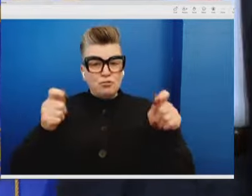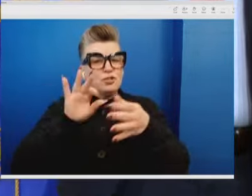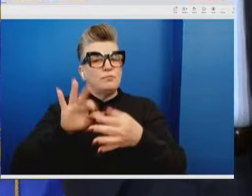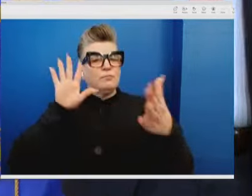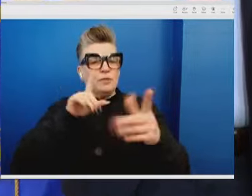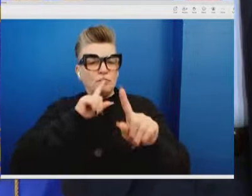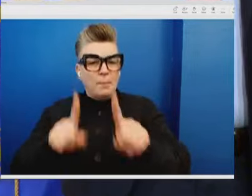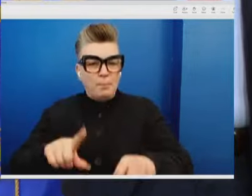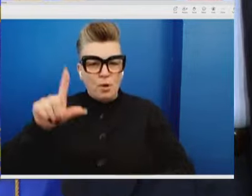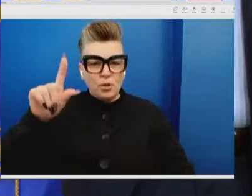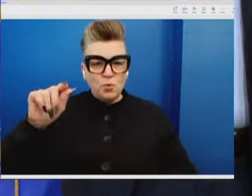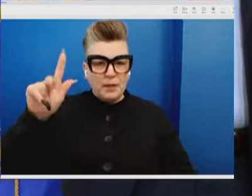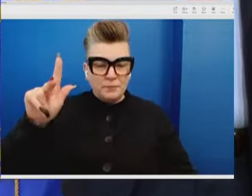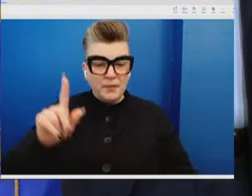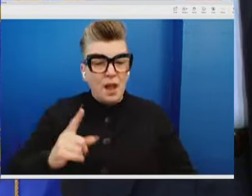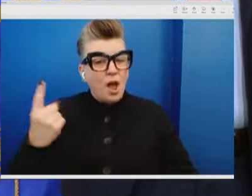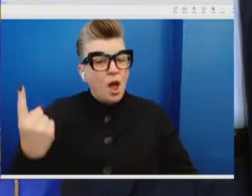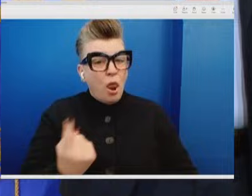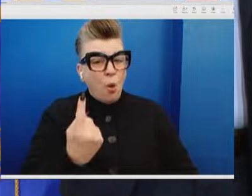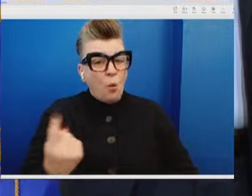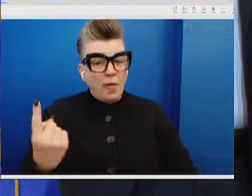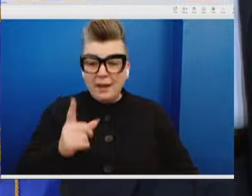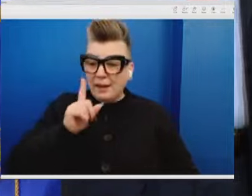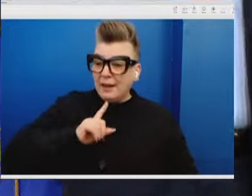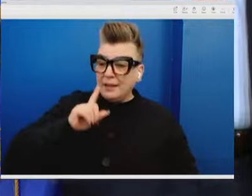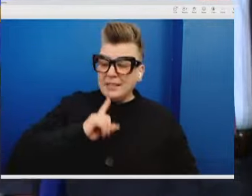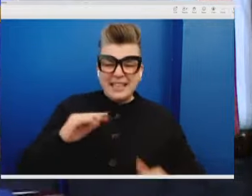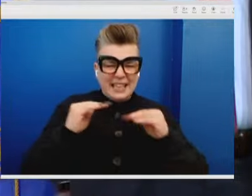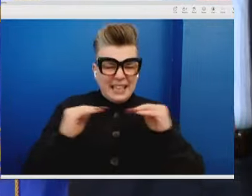equivalent to smoking 15 cigarettes a day. I remember that number because it